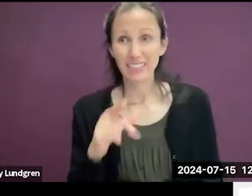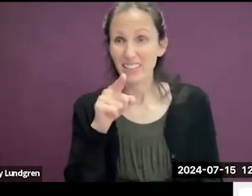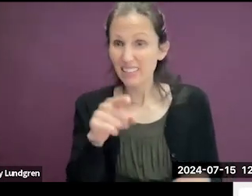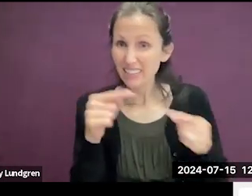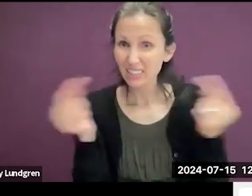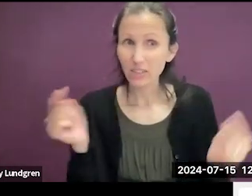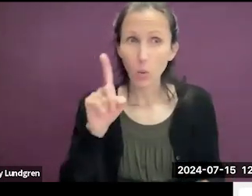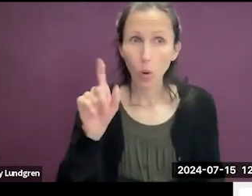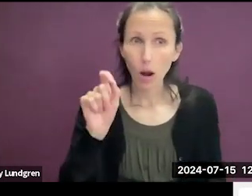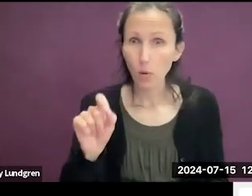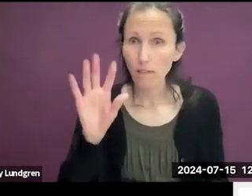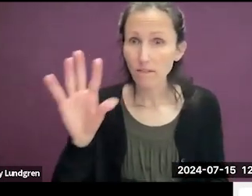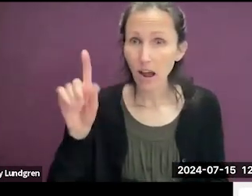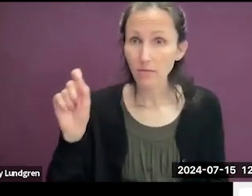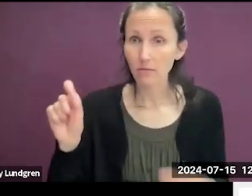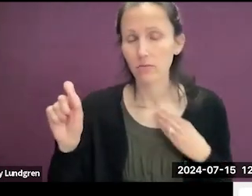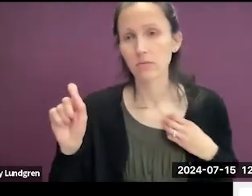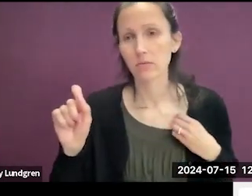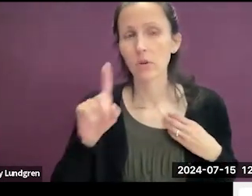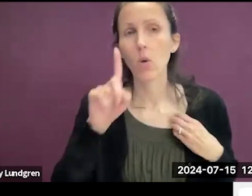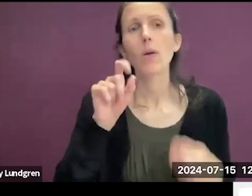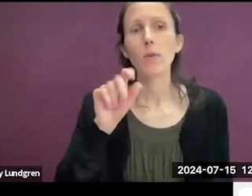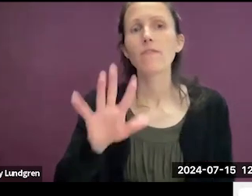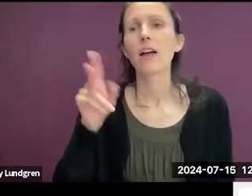Who remembers what our minimum color contrast should be?